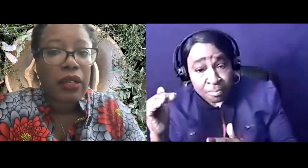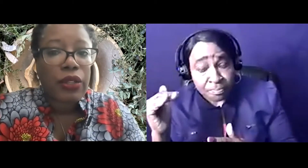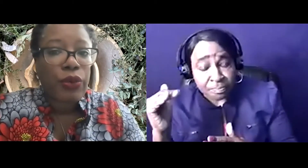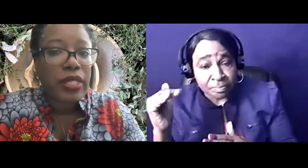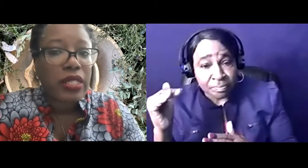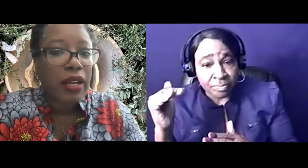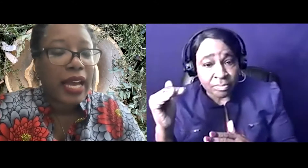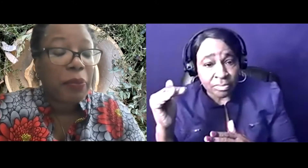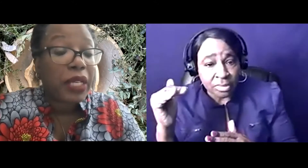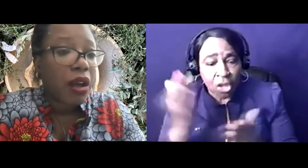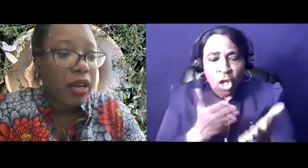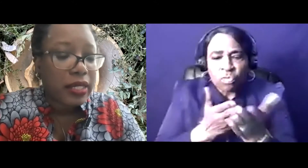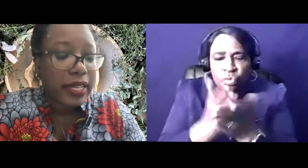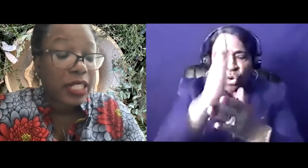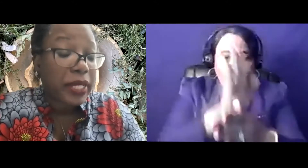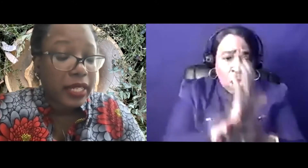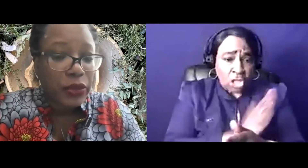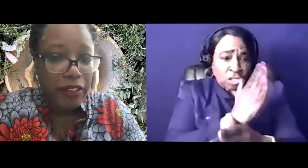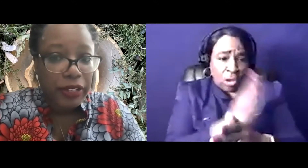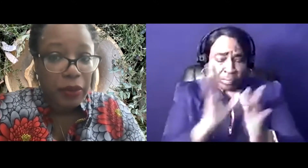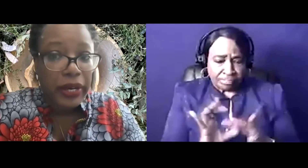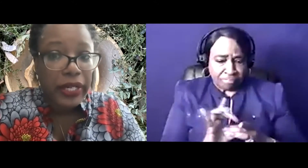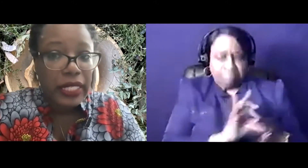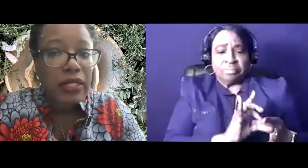through a song that belongs explicitly to African Americans